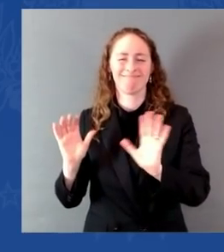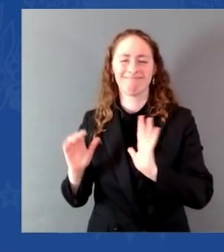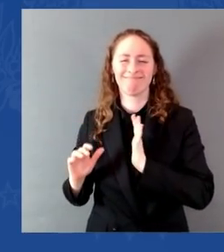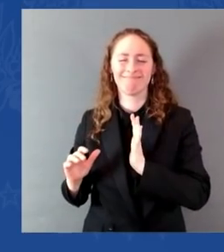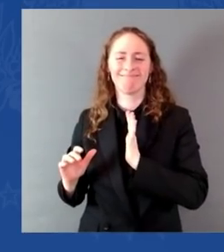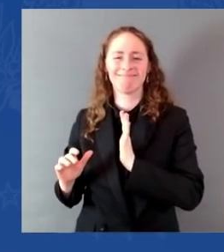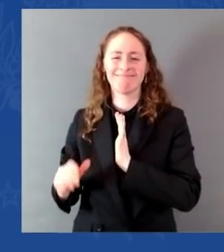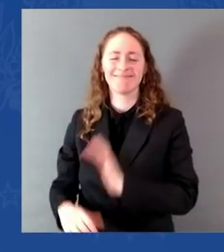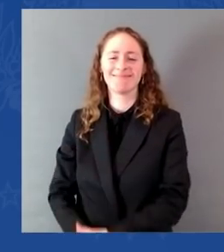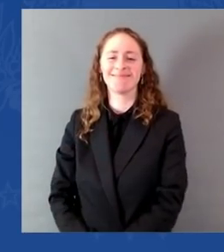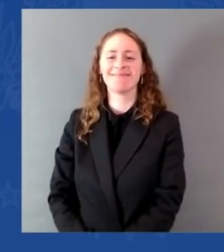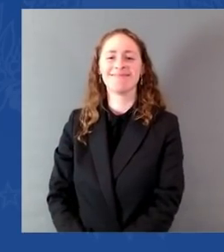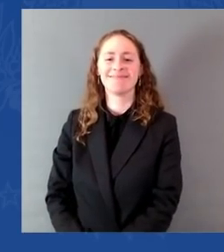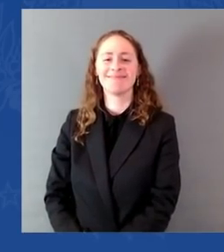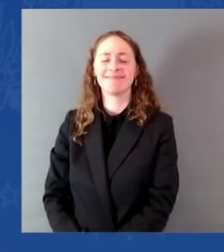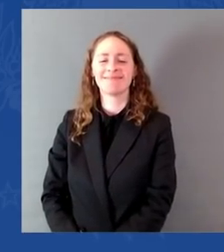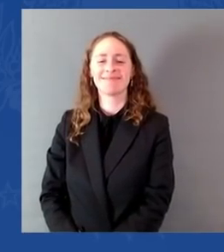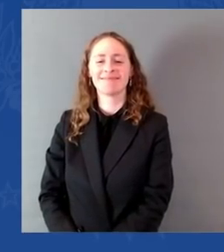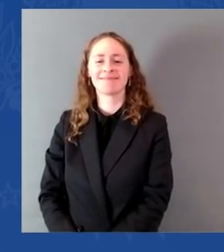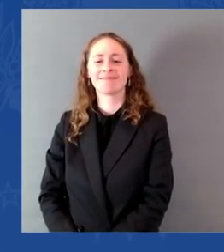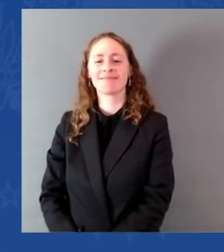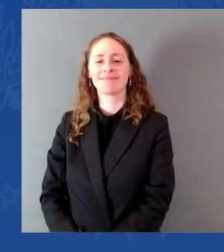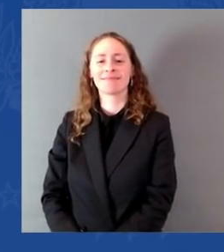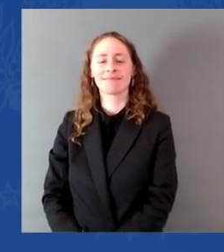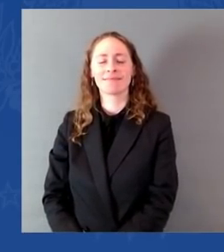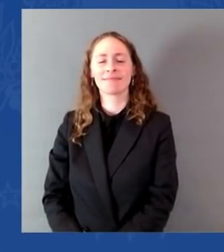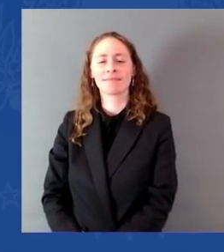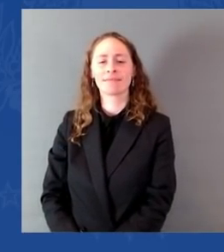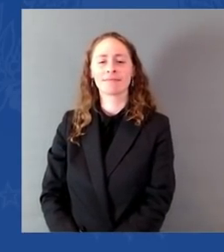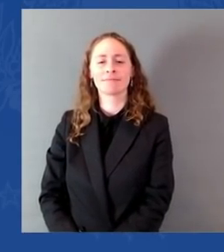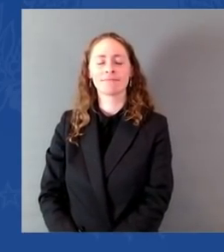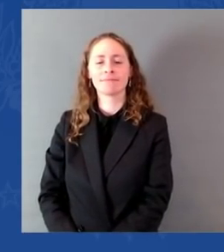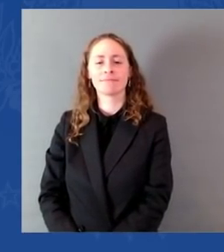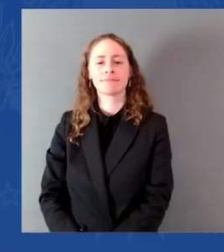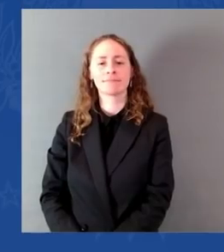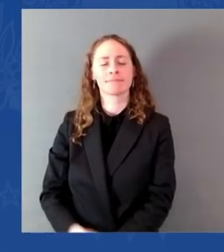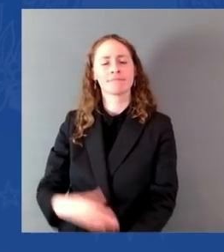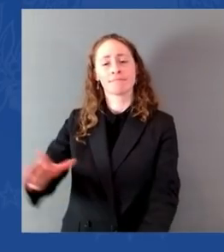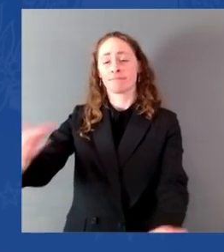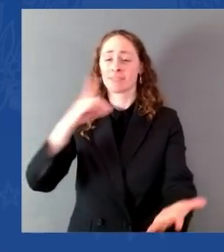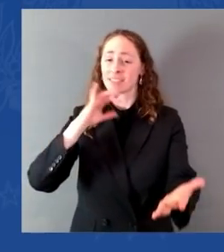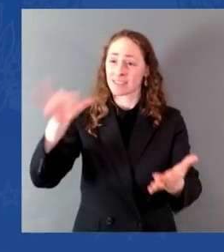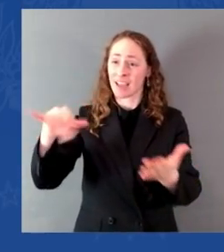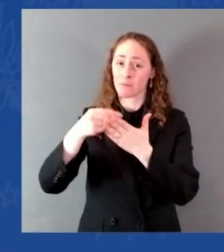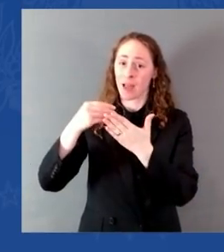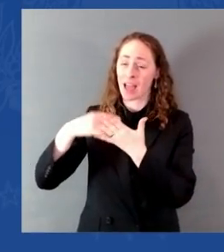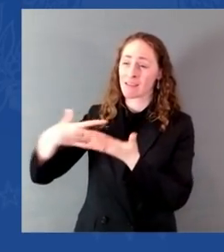and it pays for every bit of what we're talking about in terms of insulin. Now, what's better for American corporations?